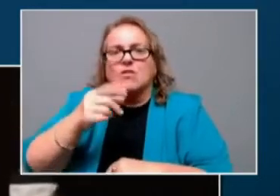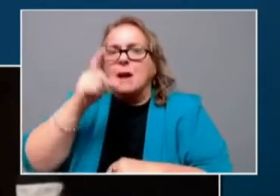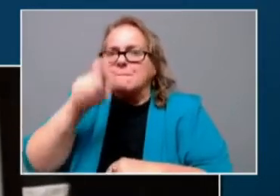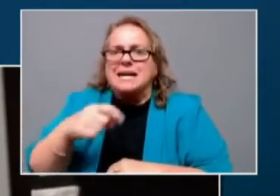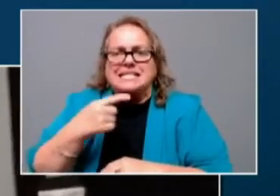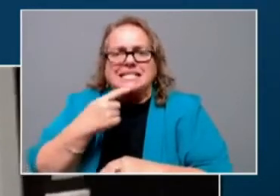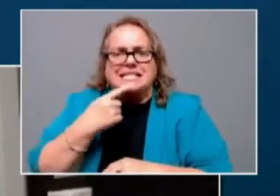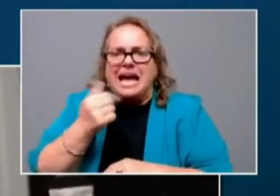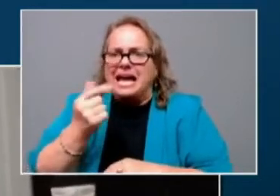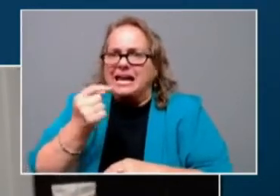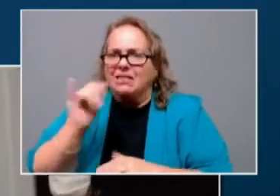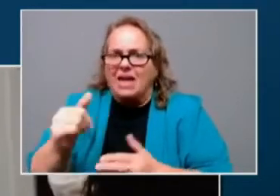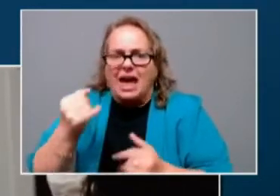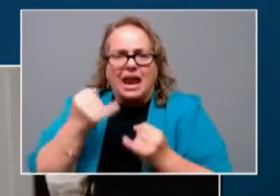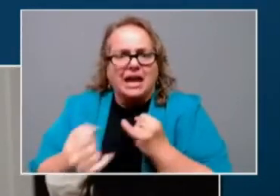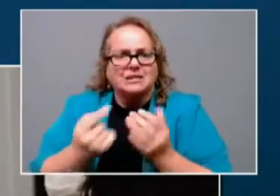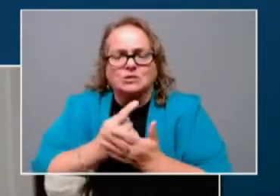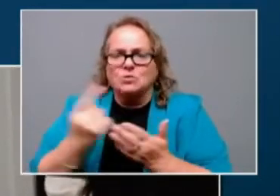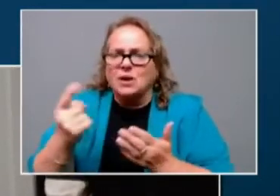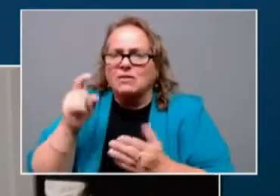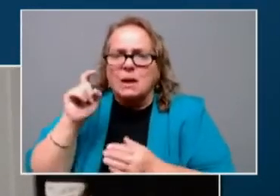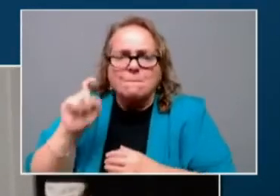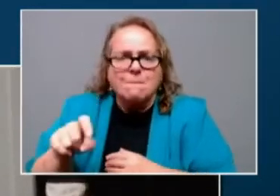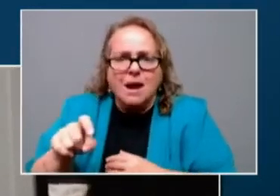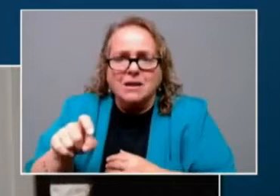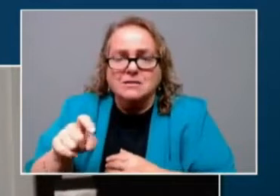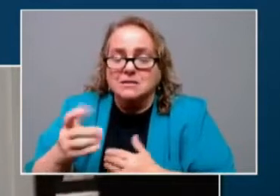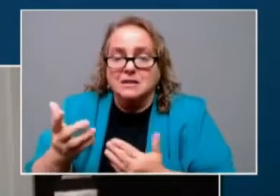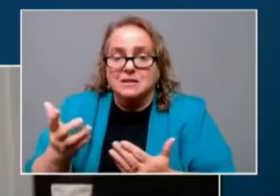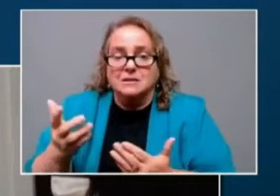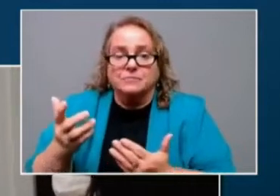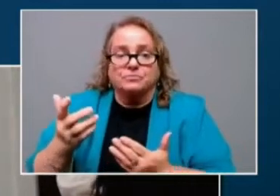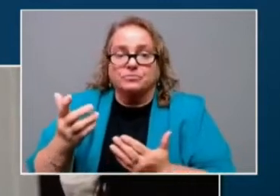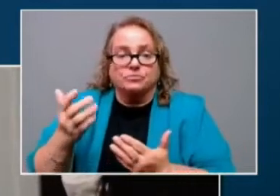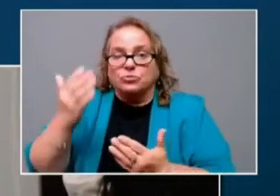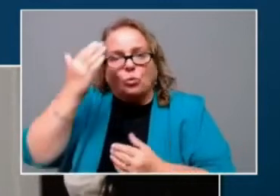me you know we knew we were going that way we knew it. He had a bypass on he